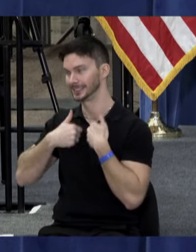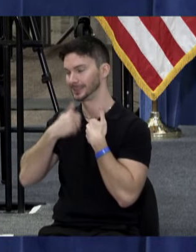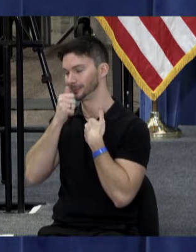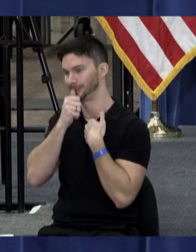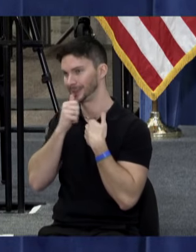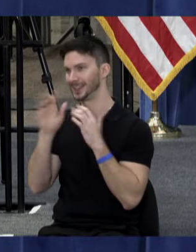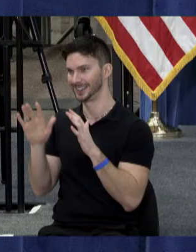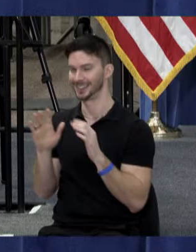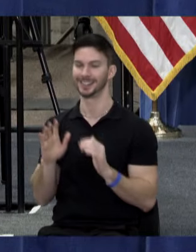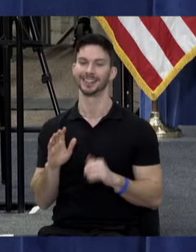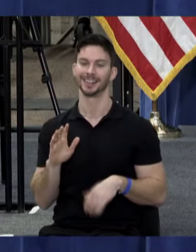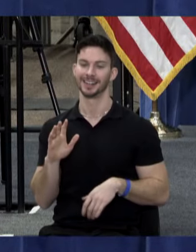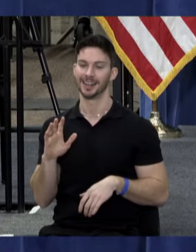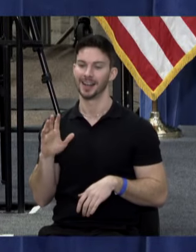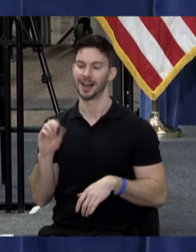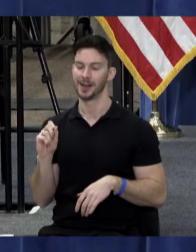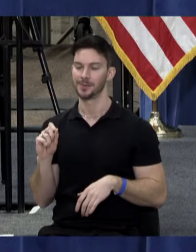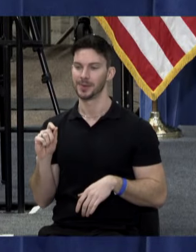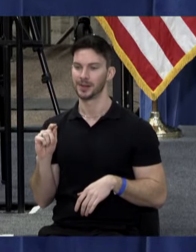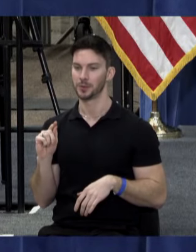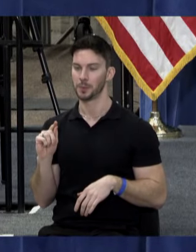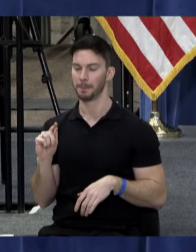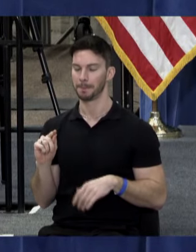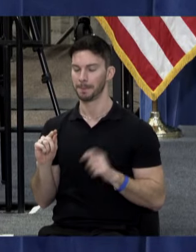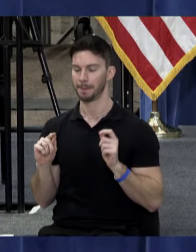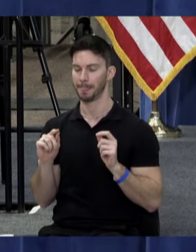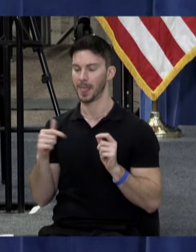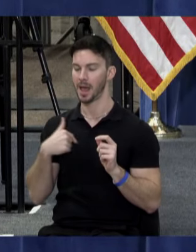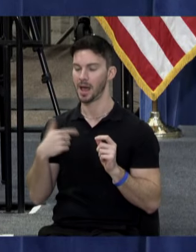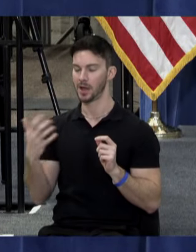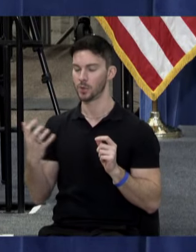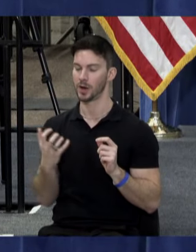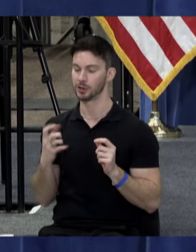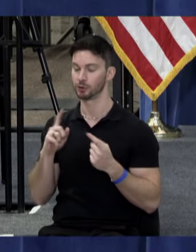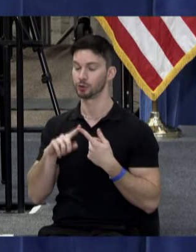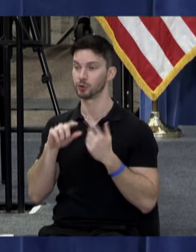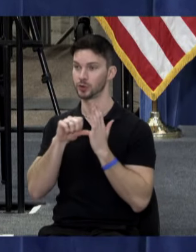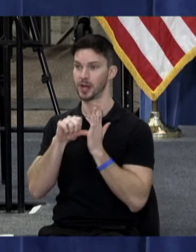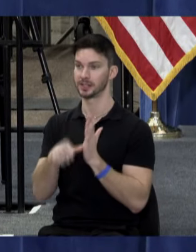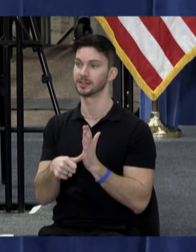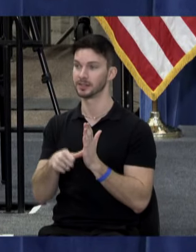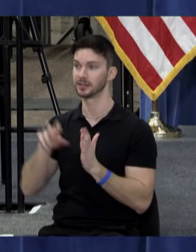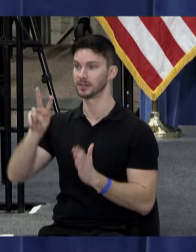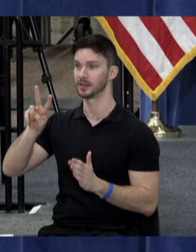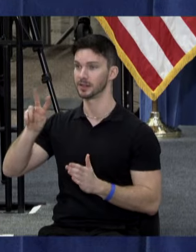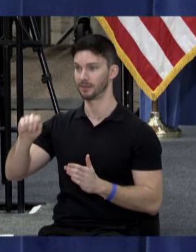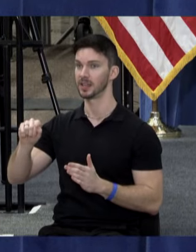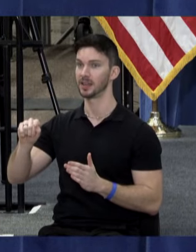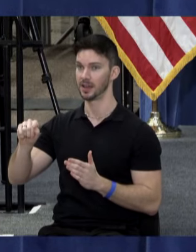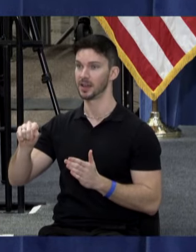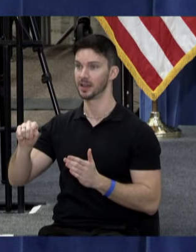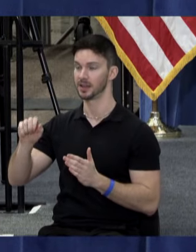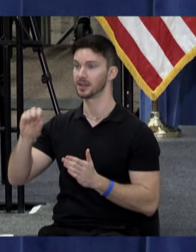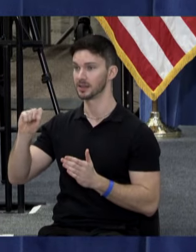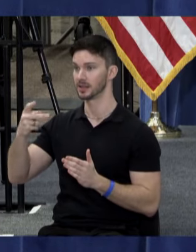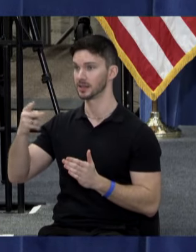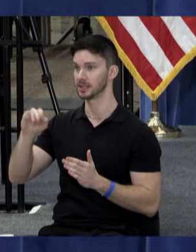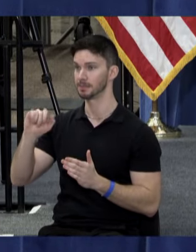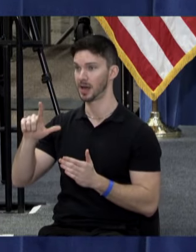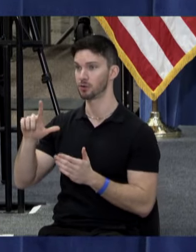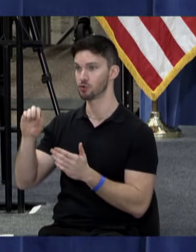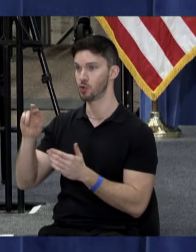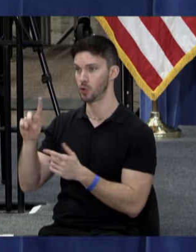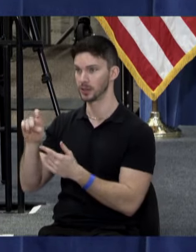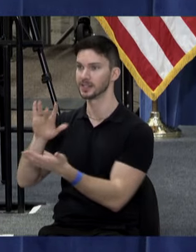Anyway, I just wanted to stress that the VA ser spinal cord centers are very vital because they